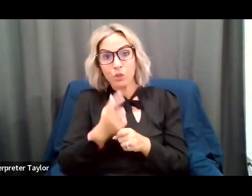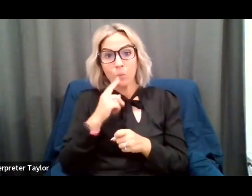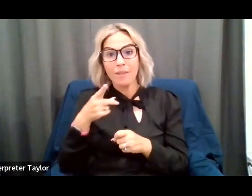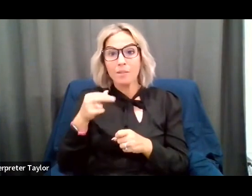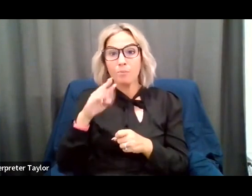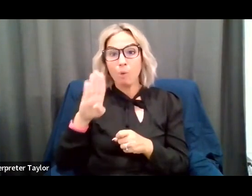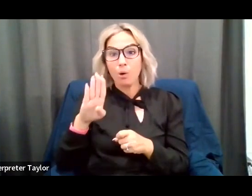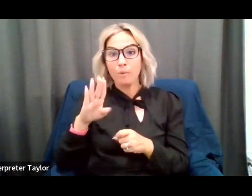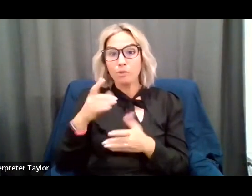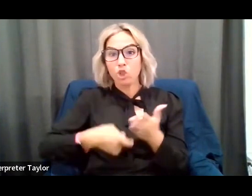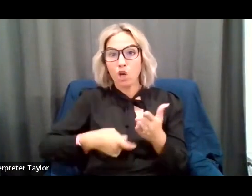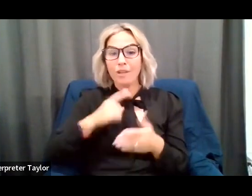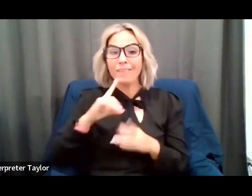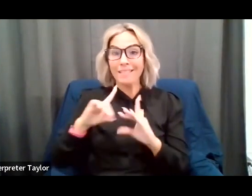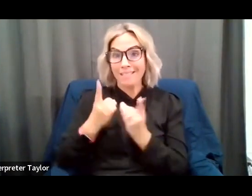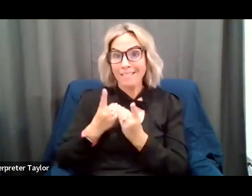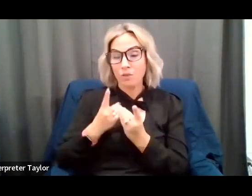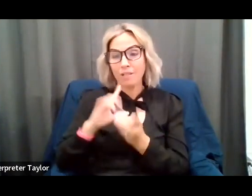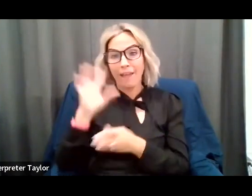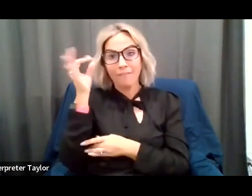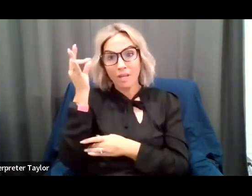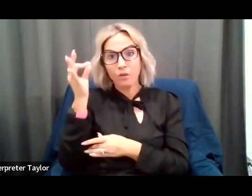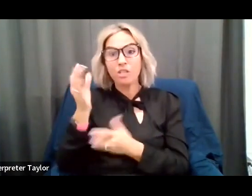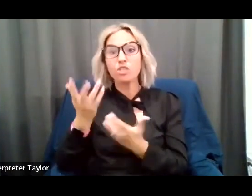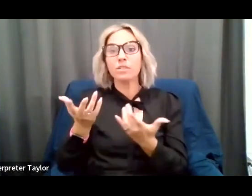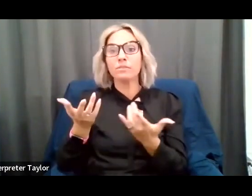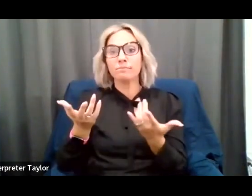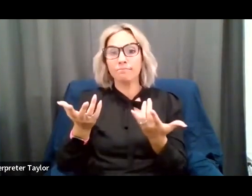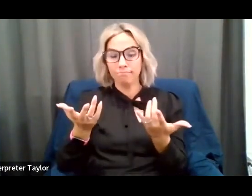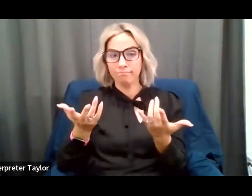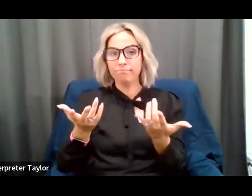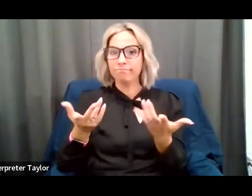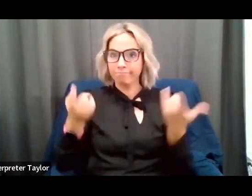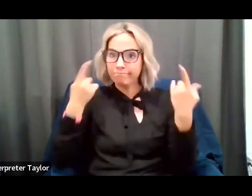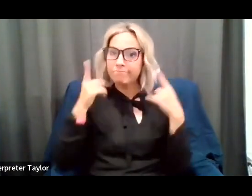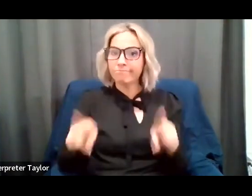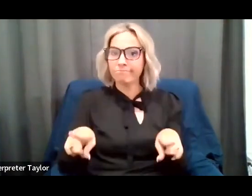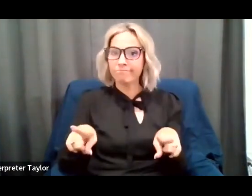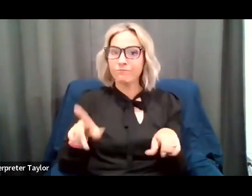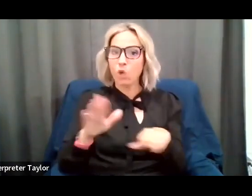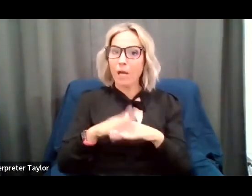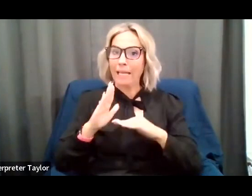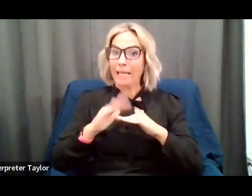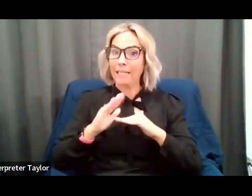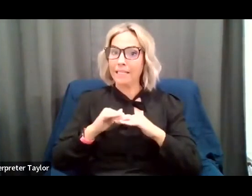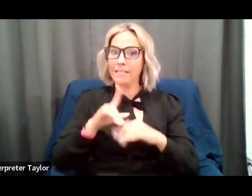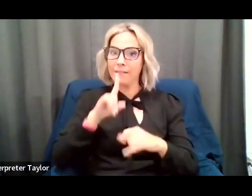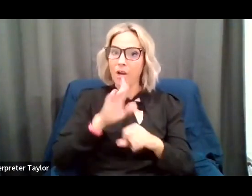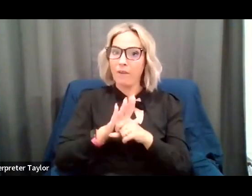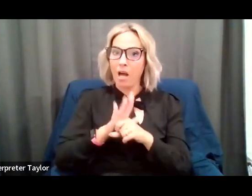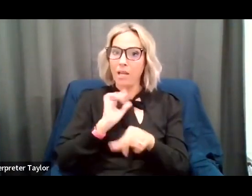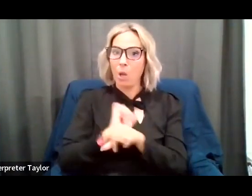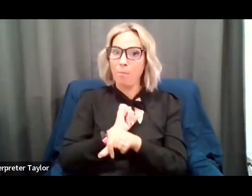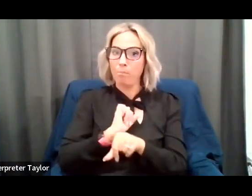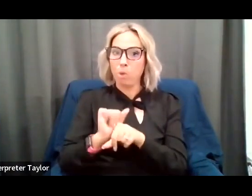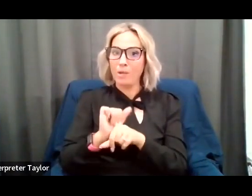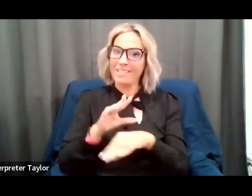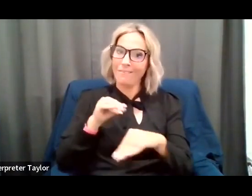the District and the Federation have, um, come to an agreement on at least verifying the employees affected by PERB,